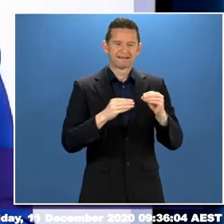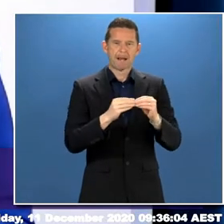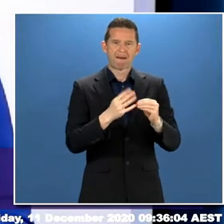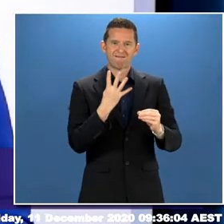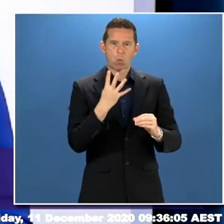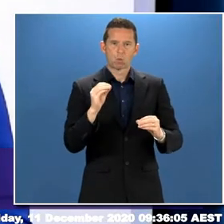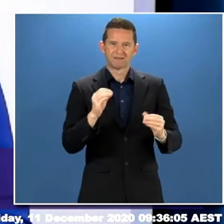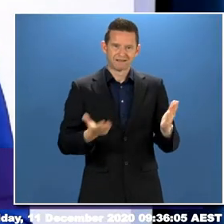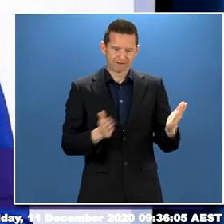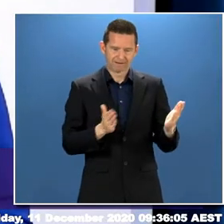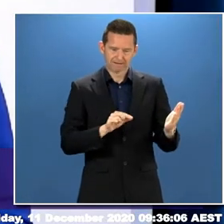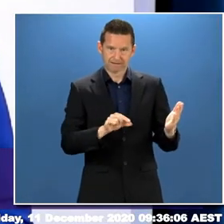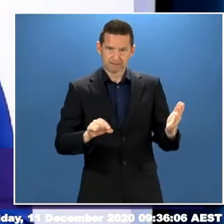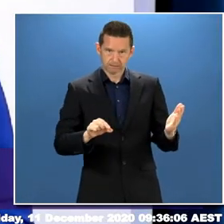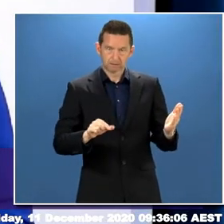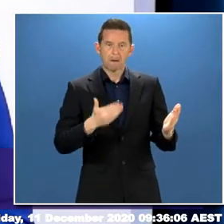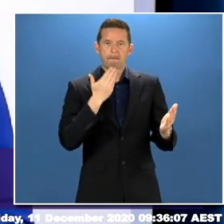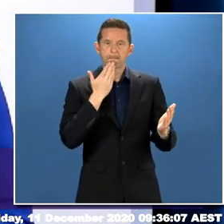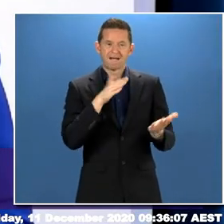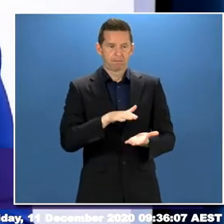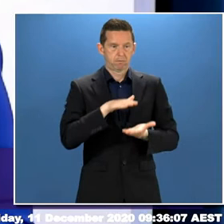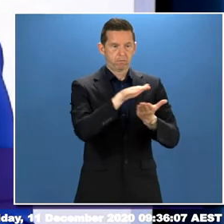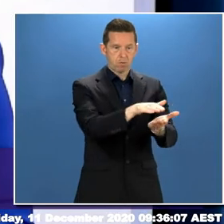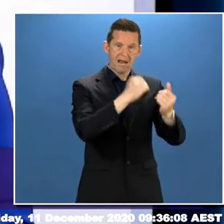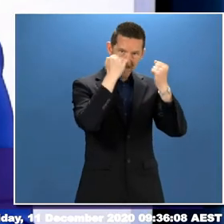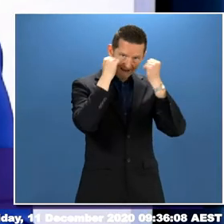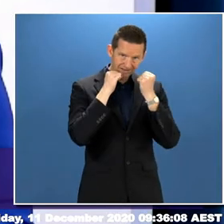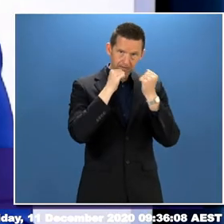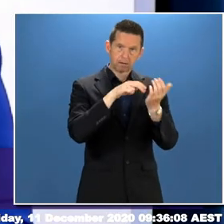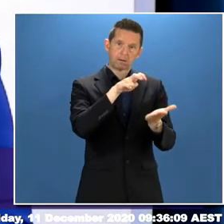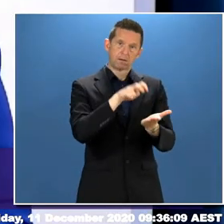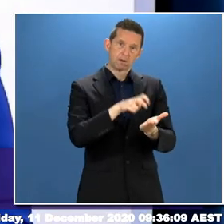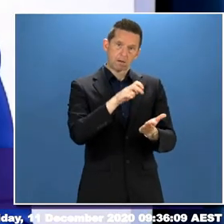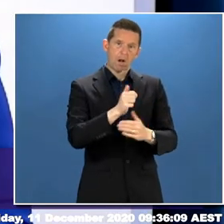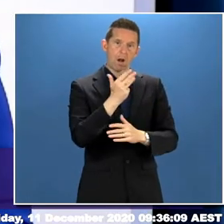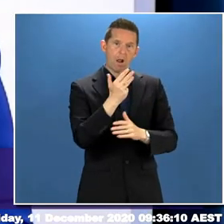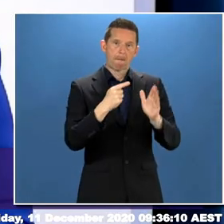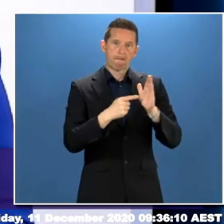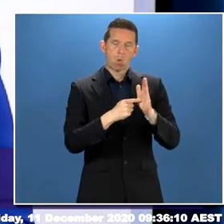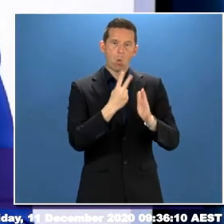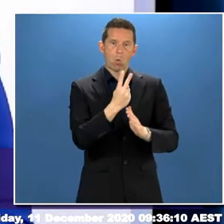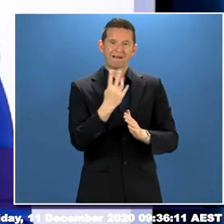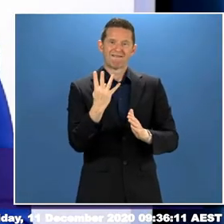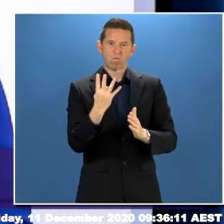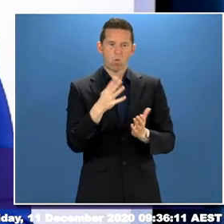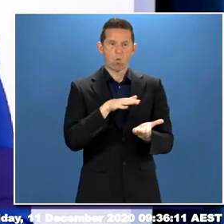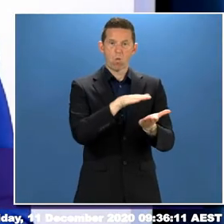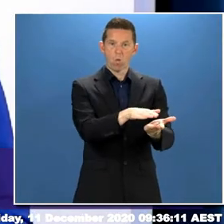If you could receive that into evidence and mark it Exhibit 9.24. Yes, that can be done.